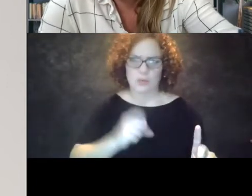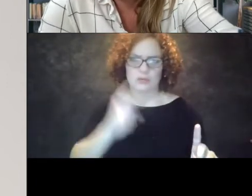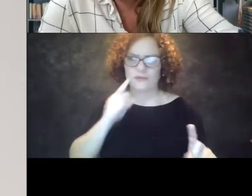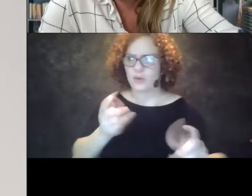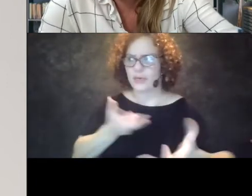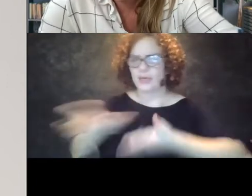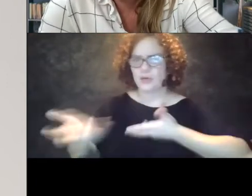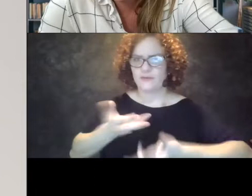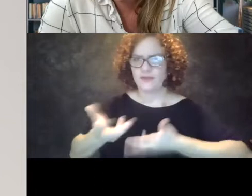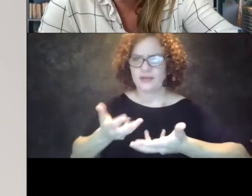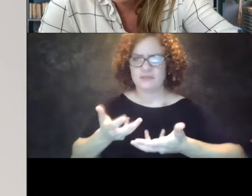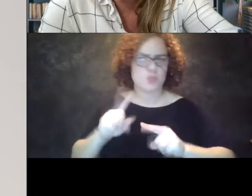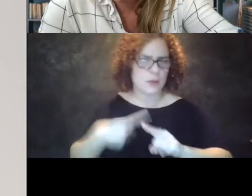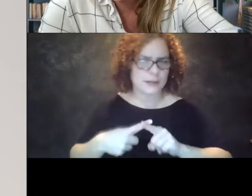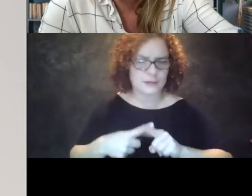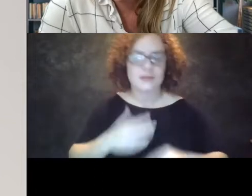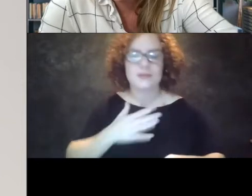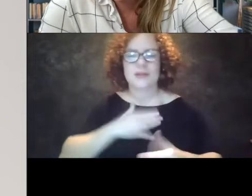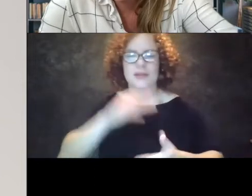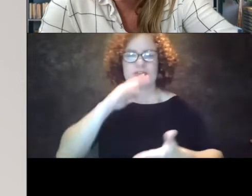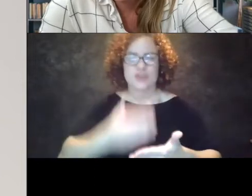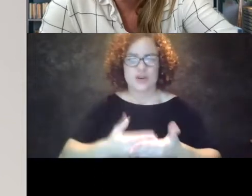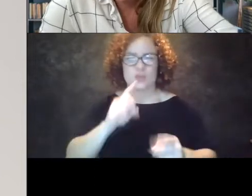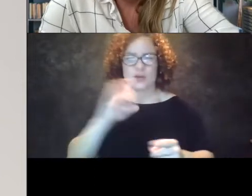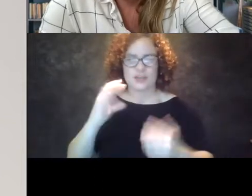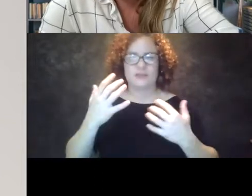100% mainstreamed, but we'll be on the outskirts until students approach her. Do I talk to